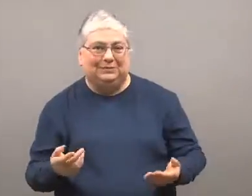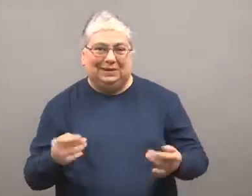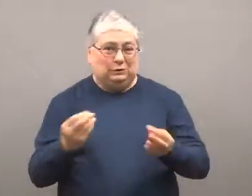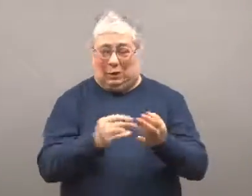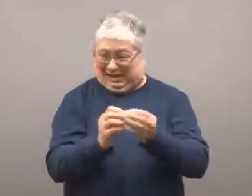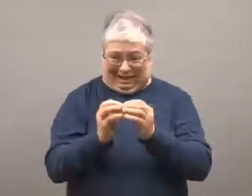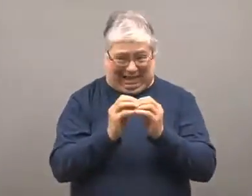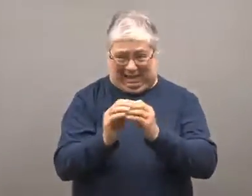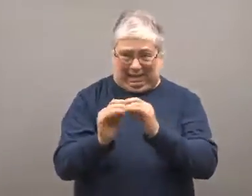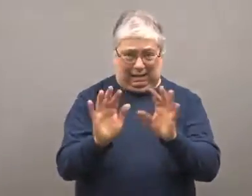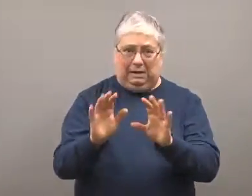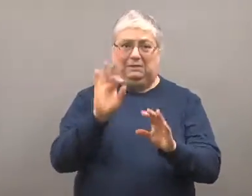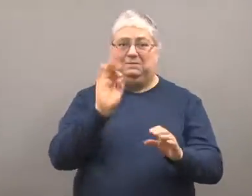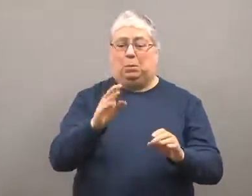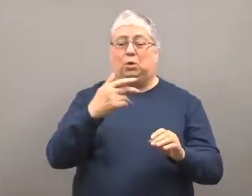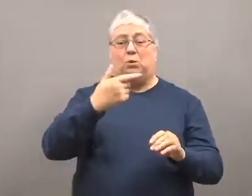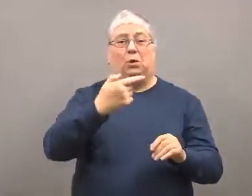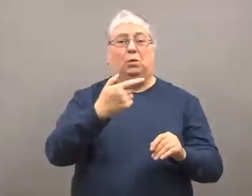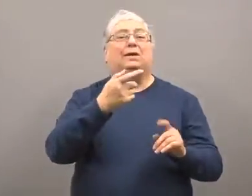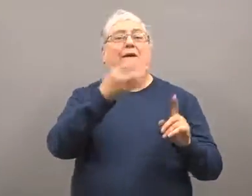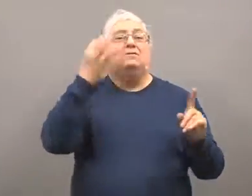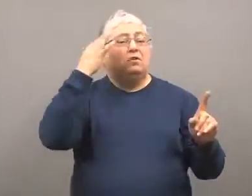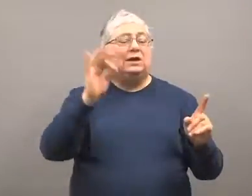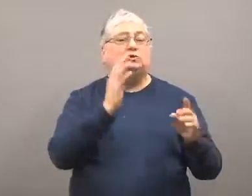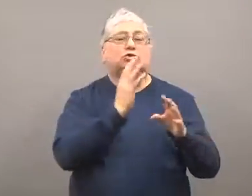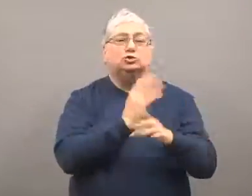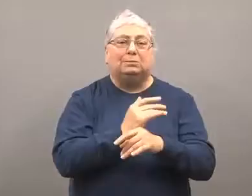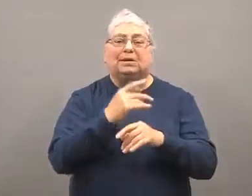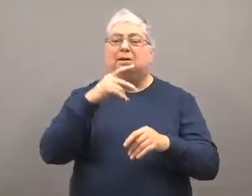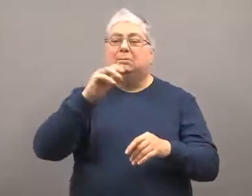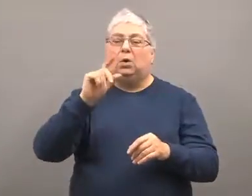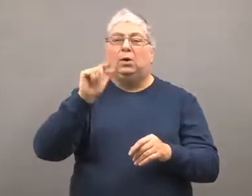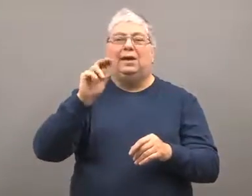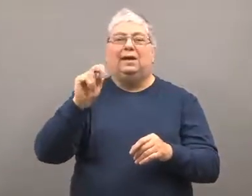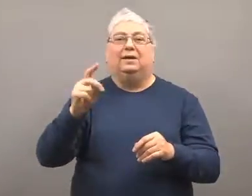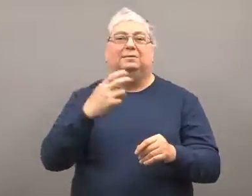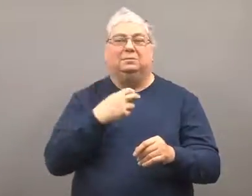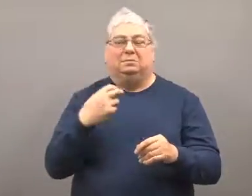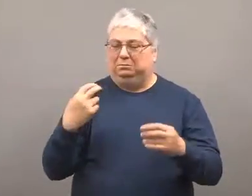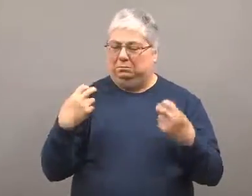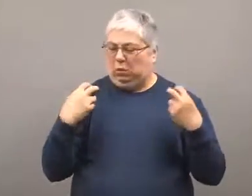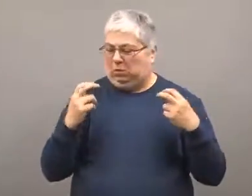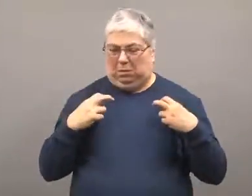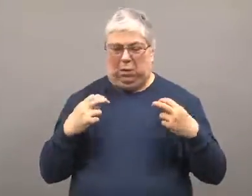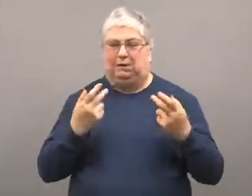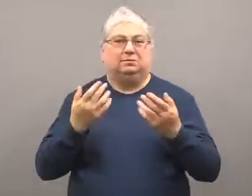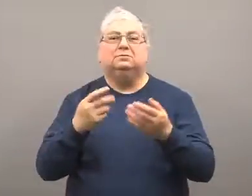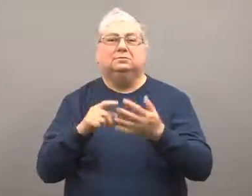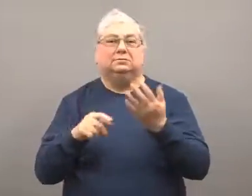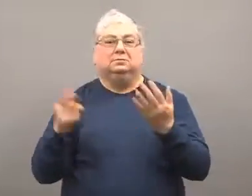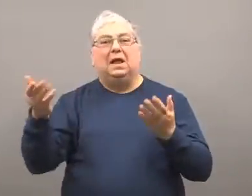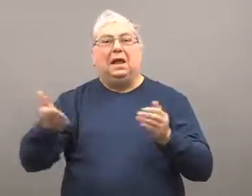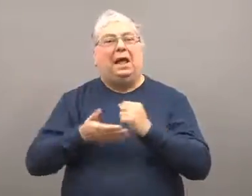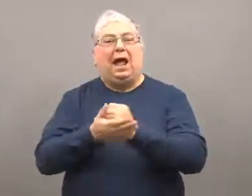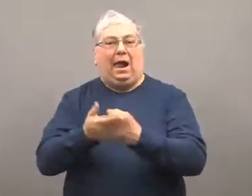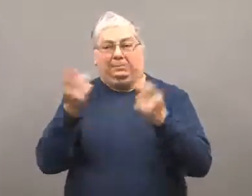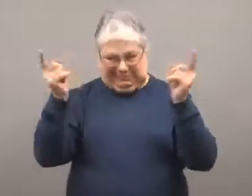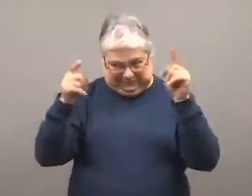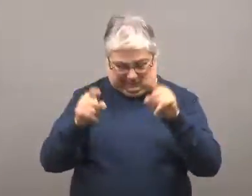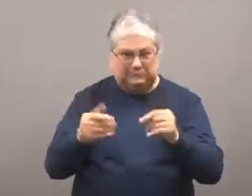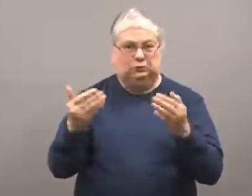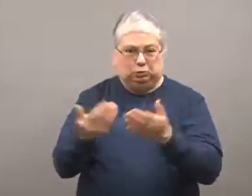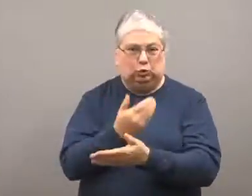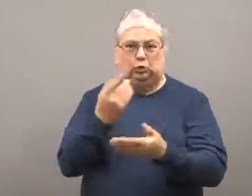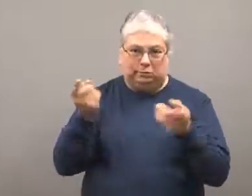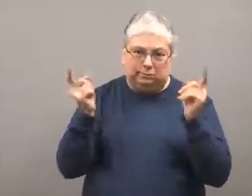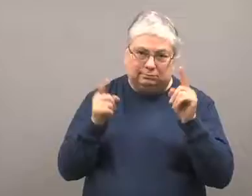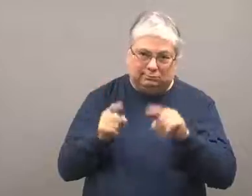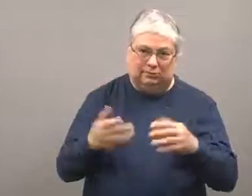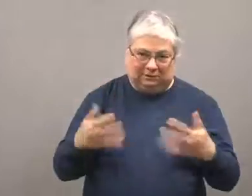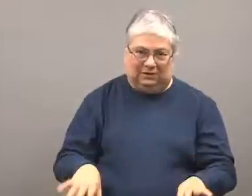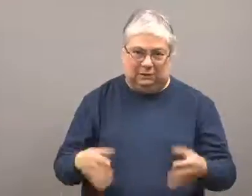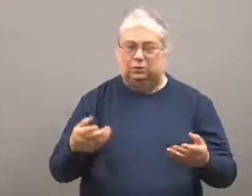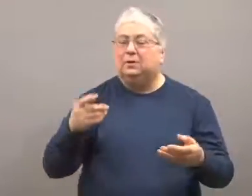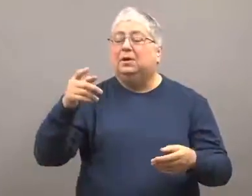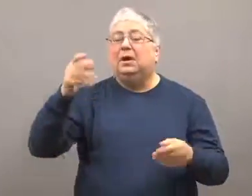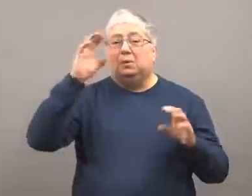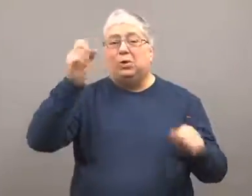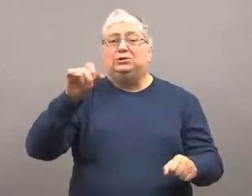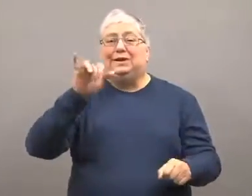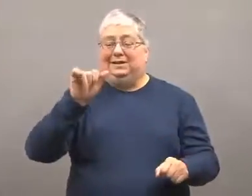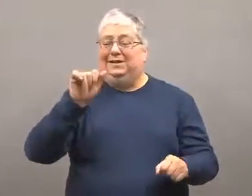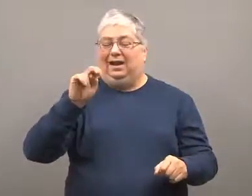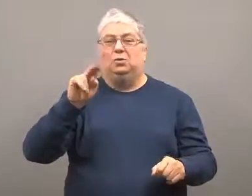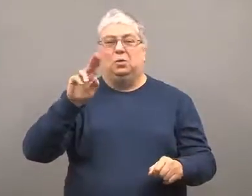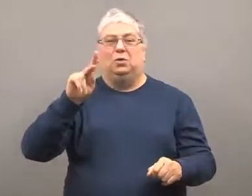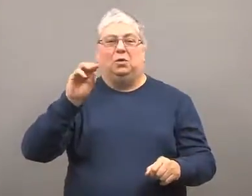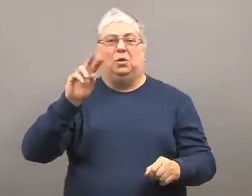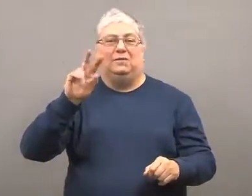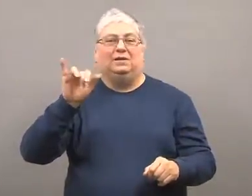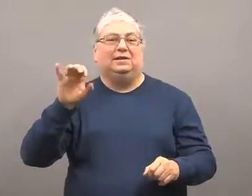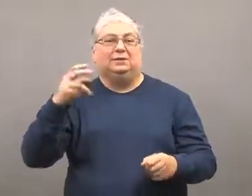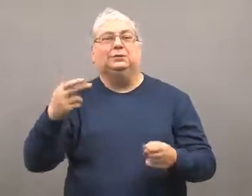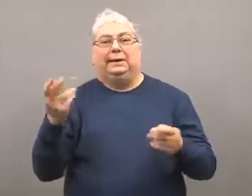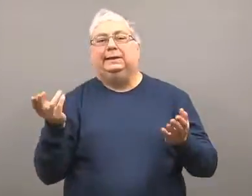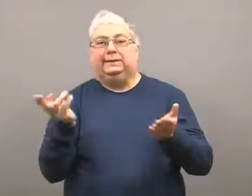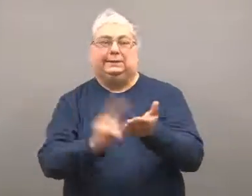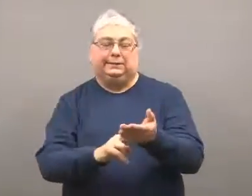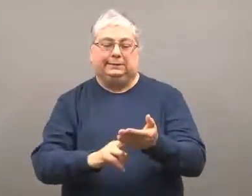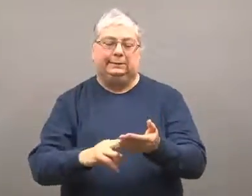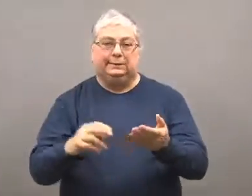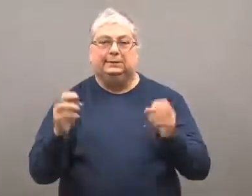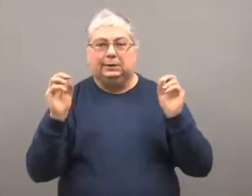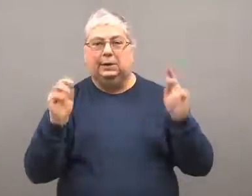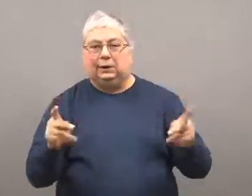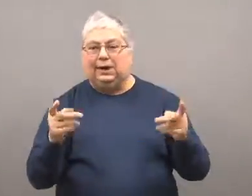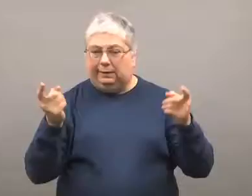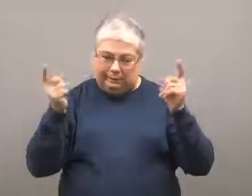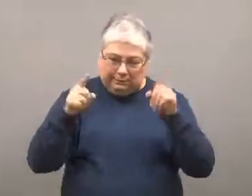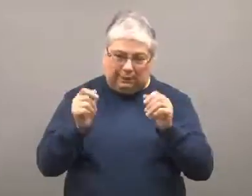France, Germany and Poland were able to do so on February 21.